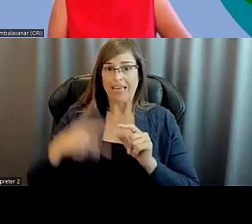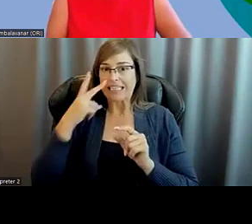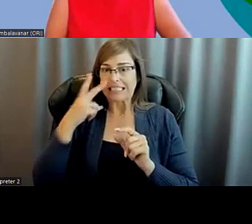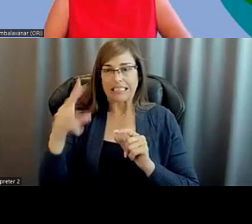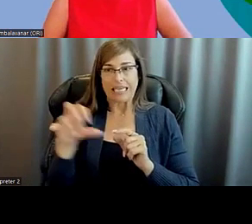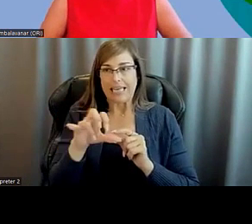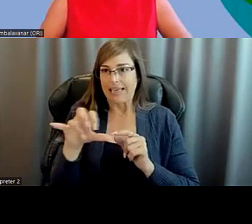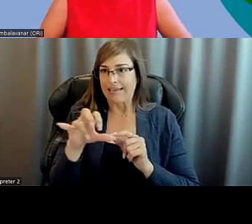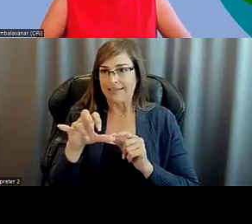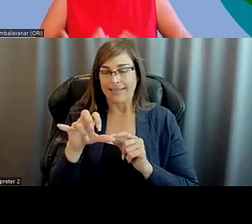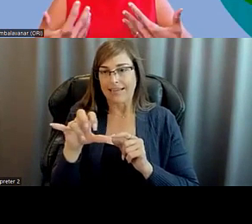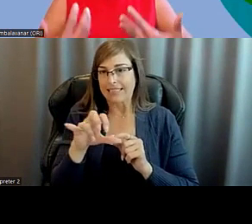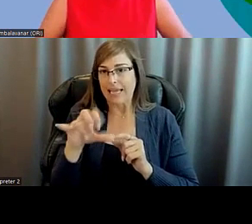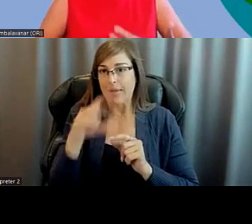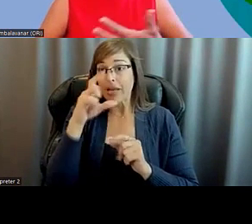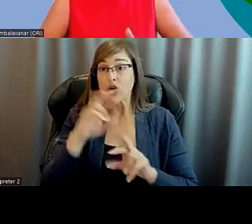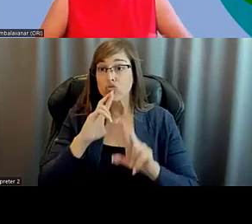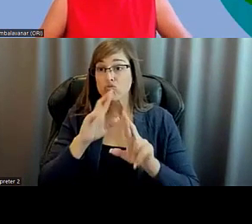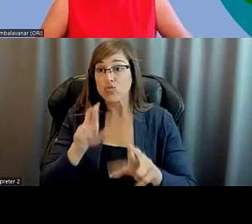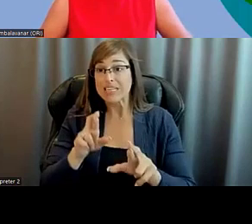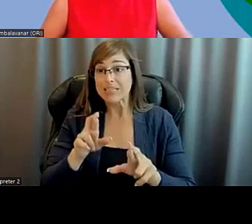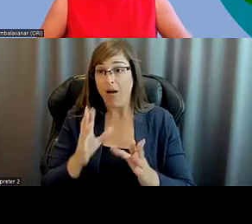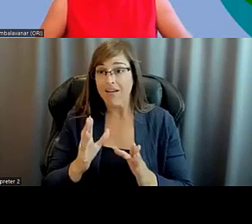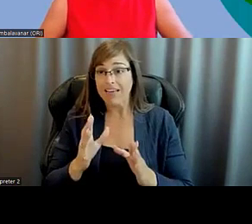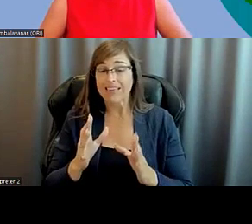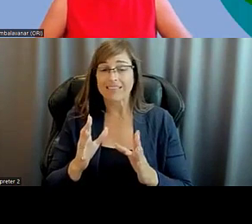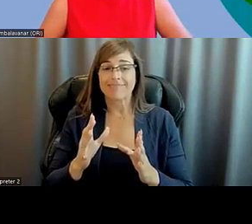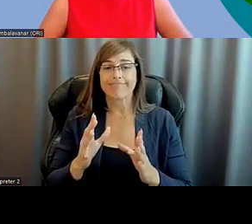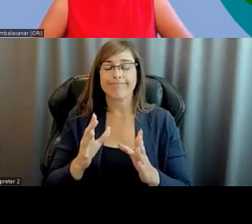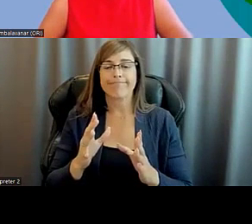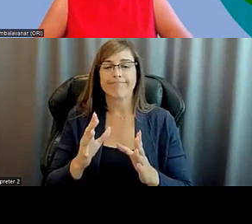because the respondent has intentionally manipulated